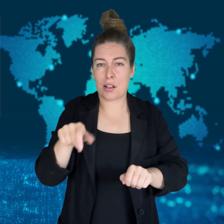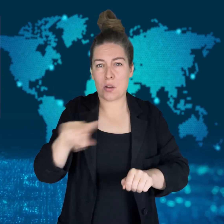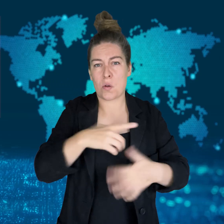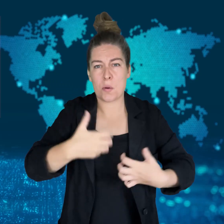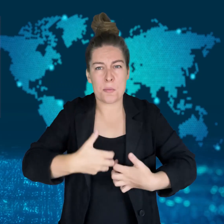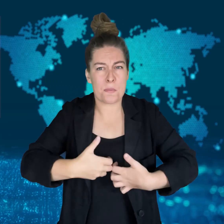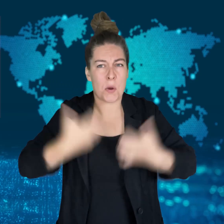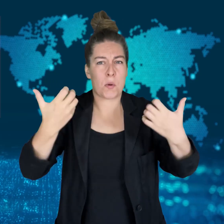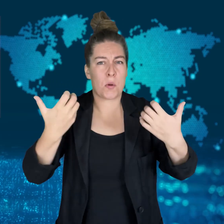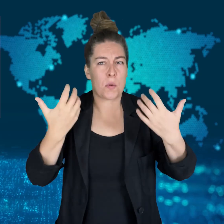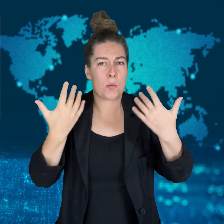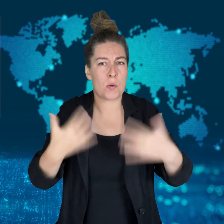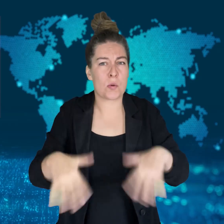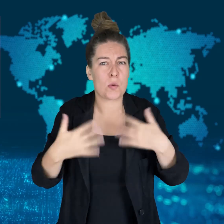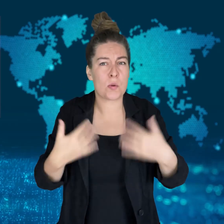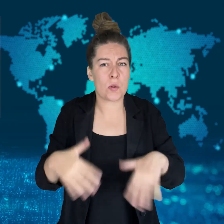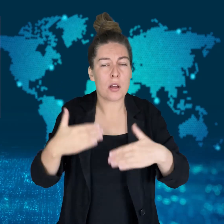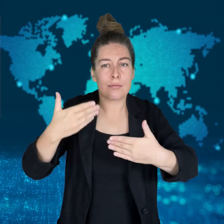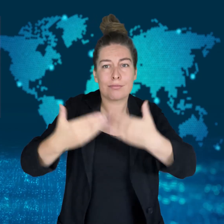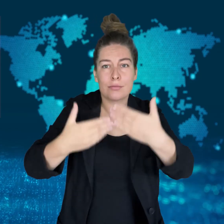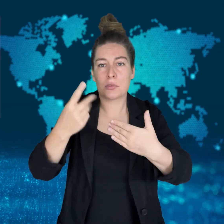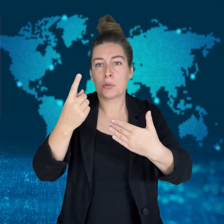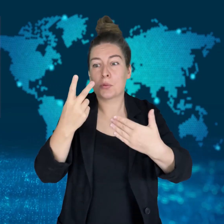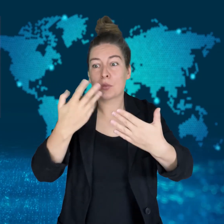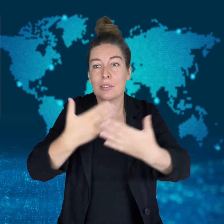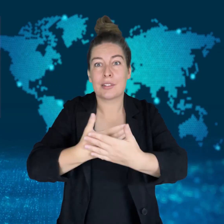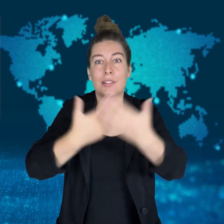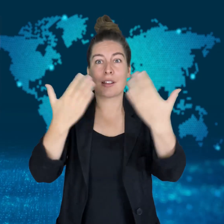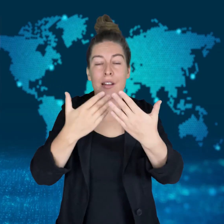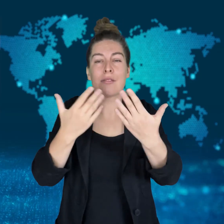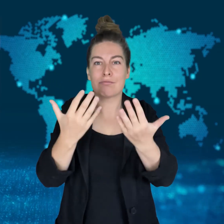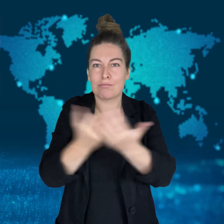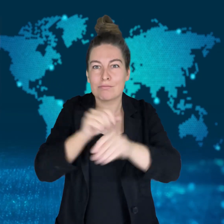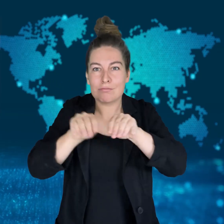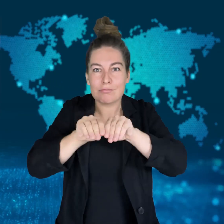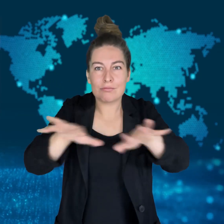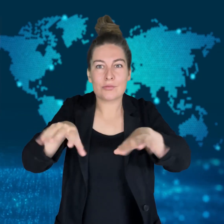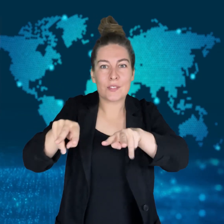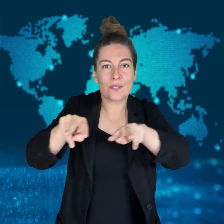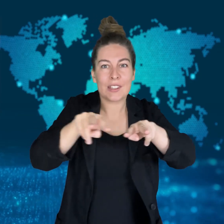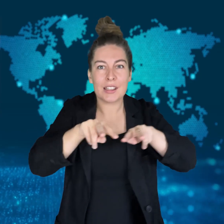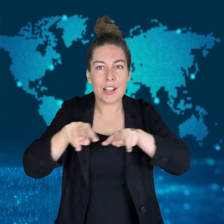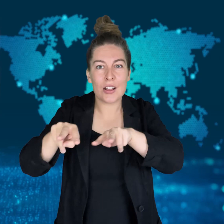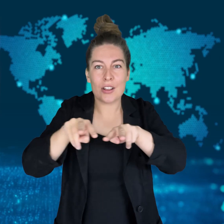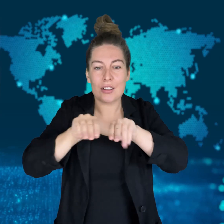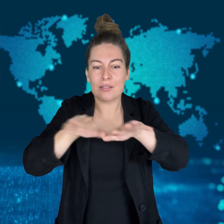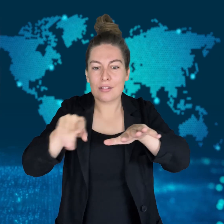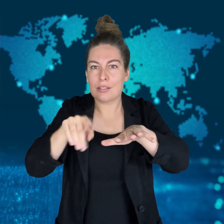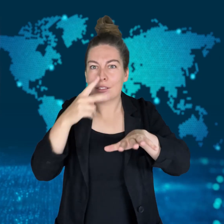The body had been discarded in a ditch near a lake in the foothills of the Alps.